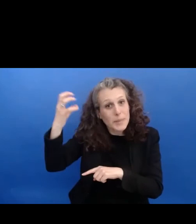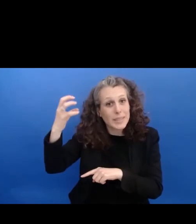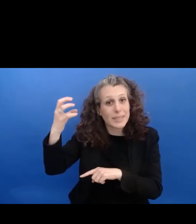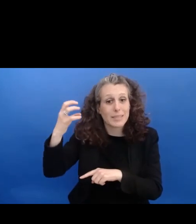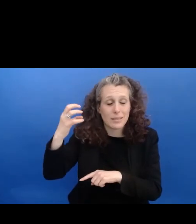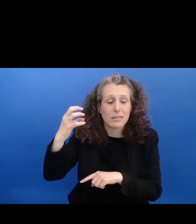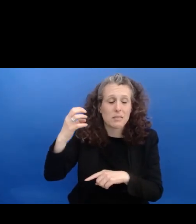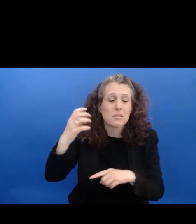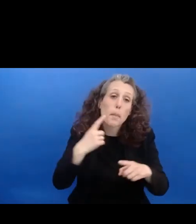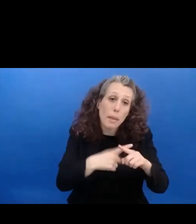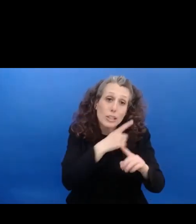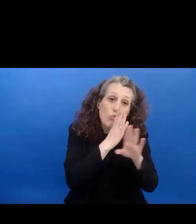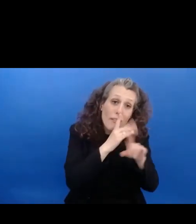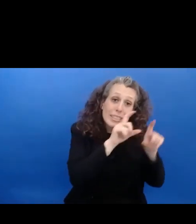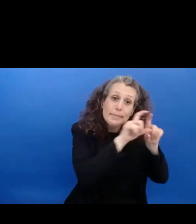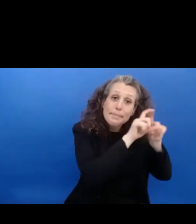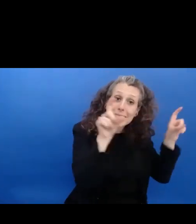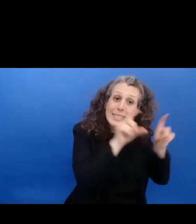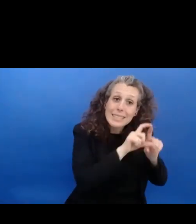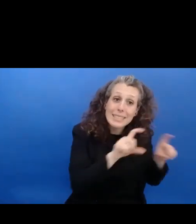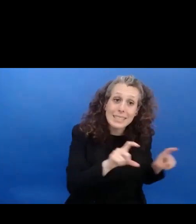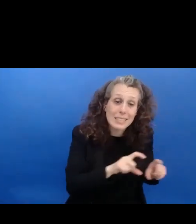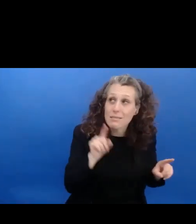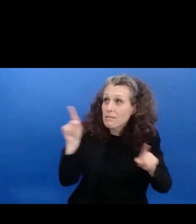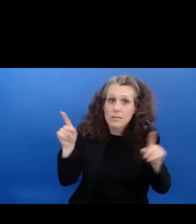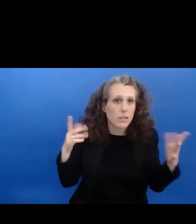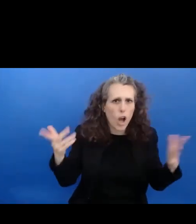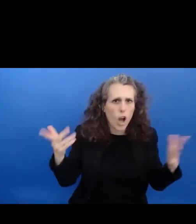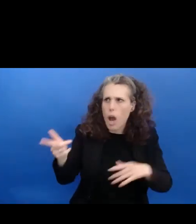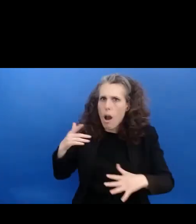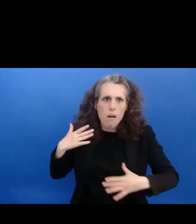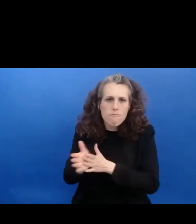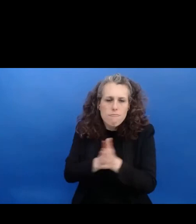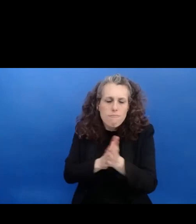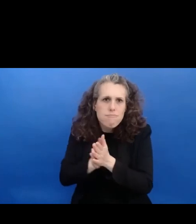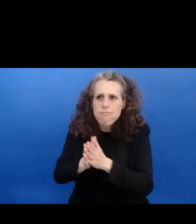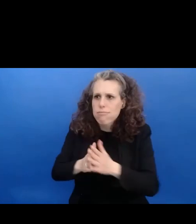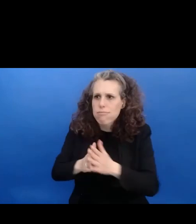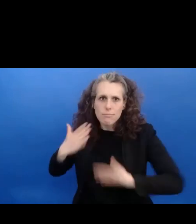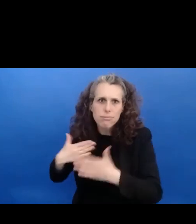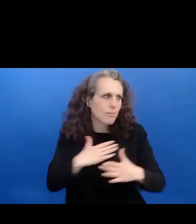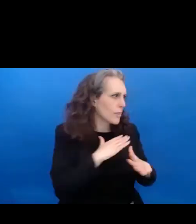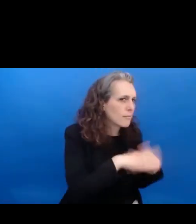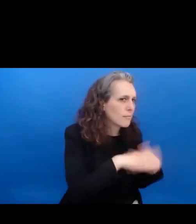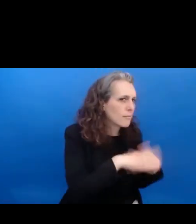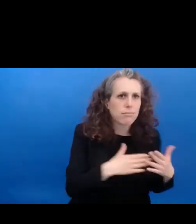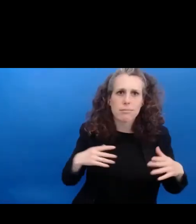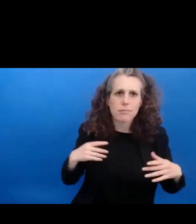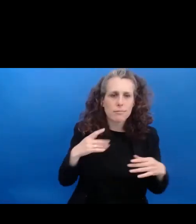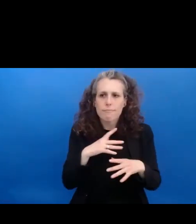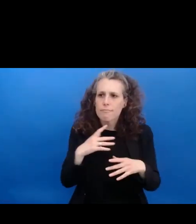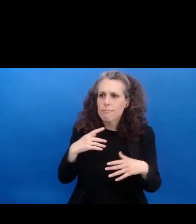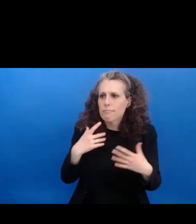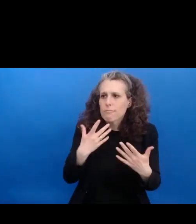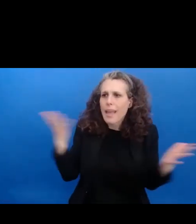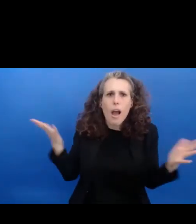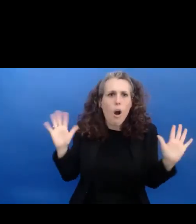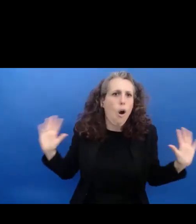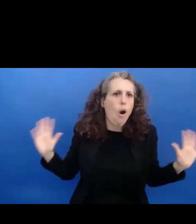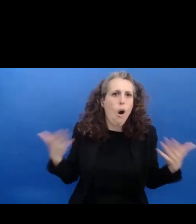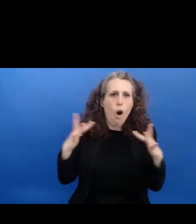sector taking many initiatives to continue their activities through online uh or virtually but